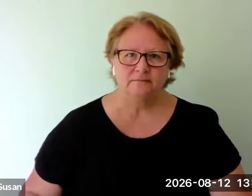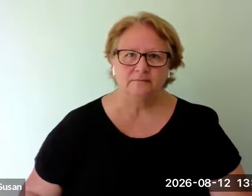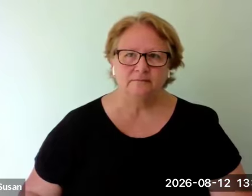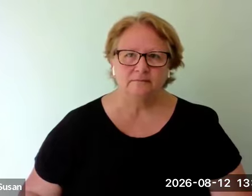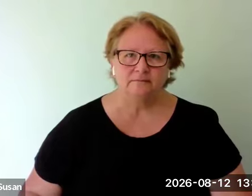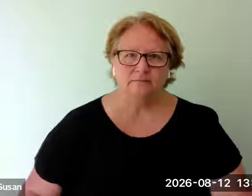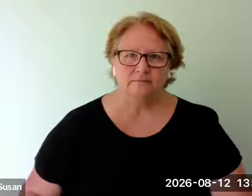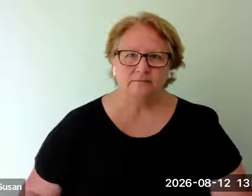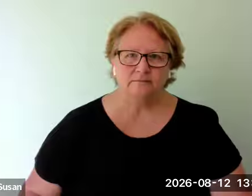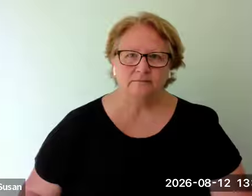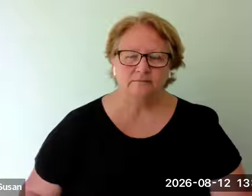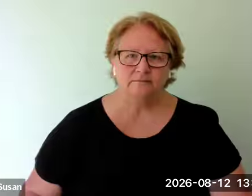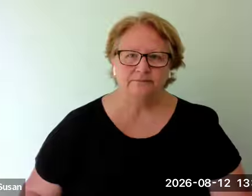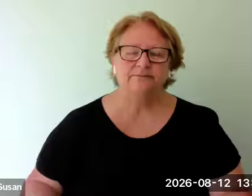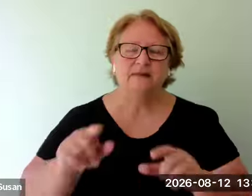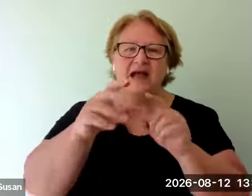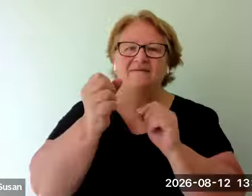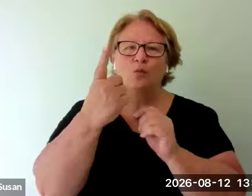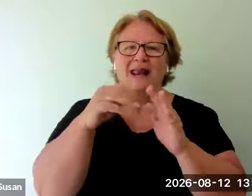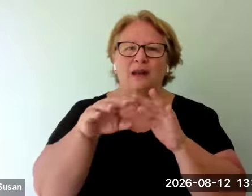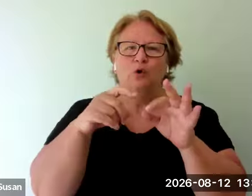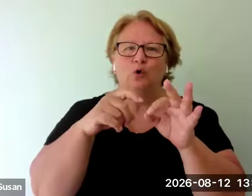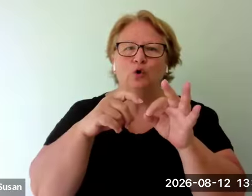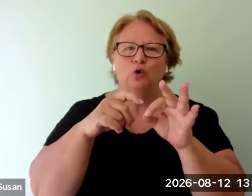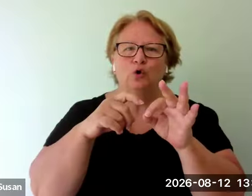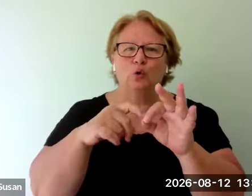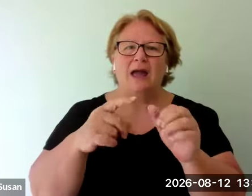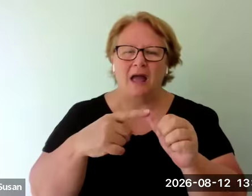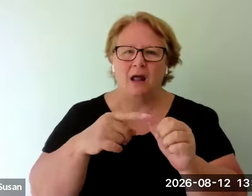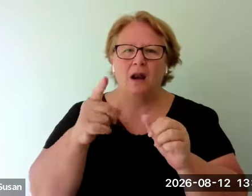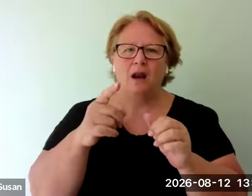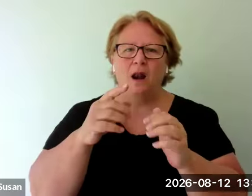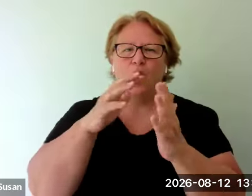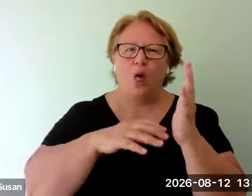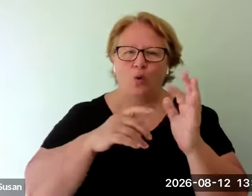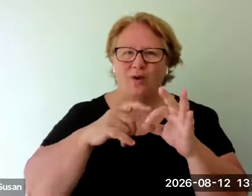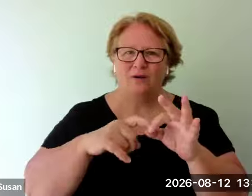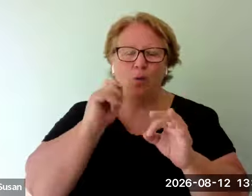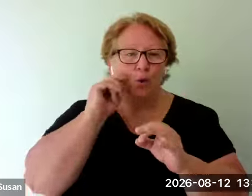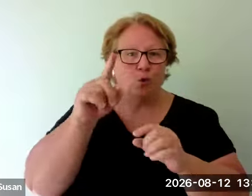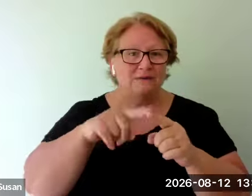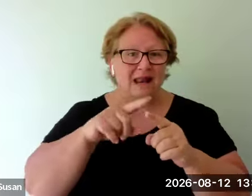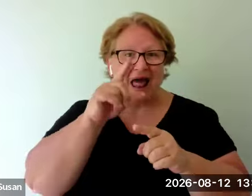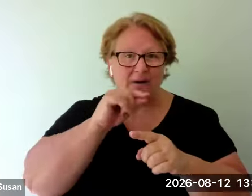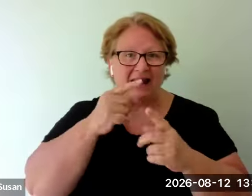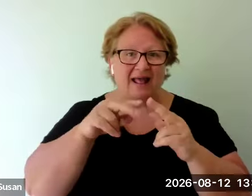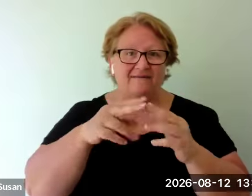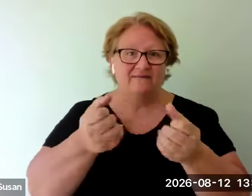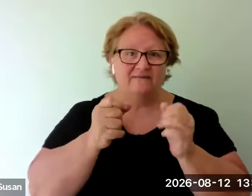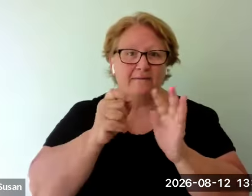questions in the chat you would like me to address. Sue speaking. I'm just going to go to one in the Q&A